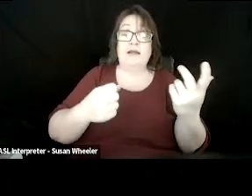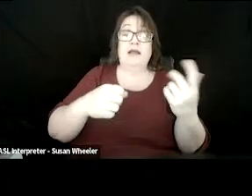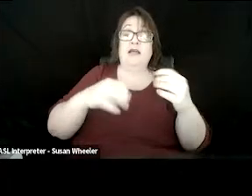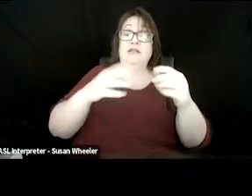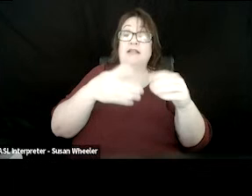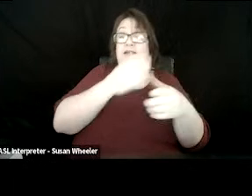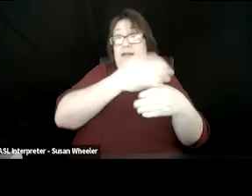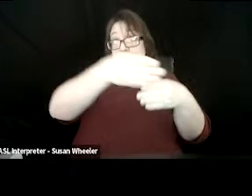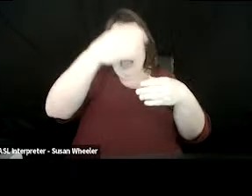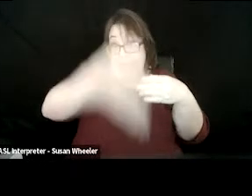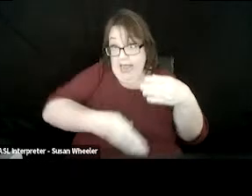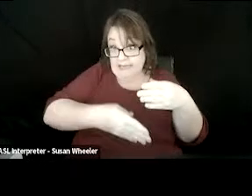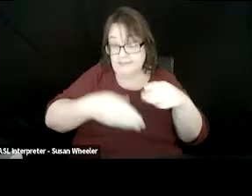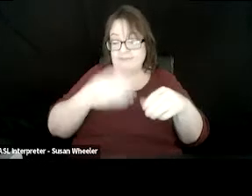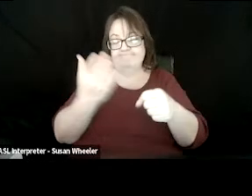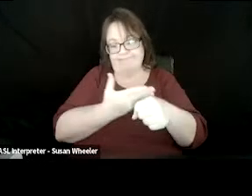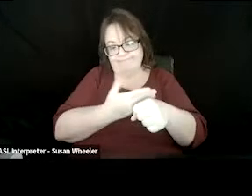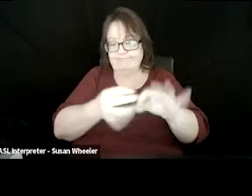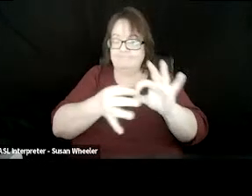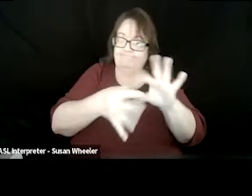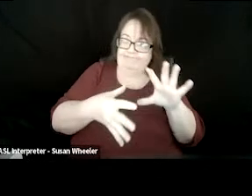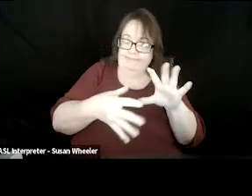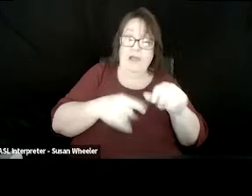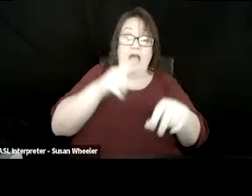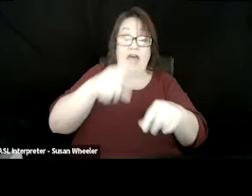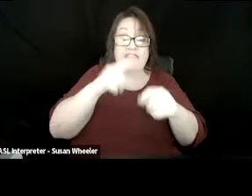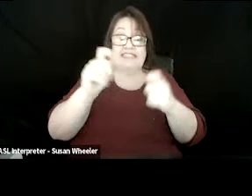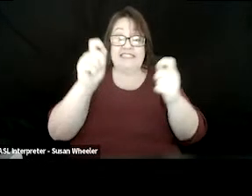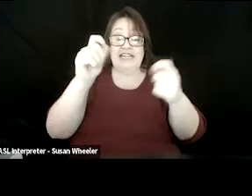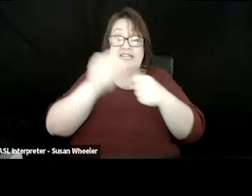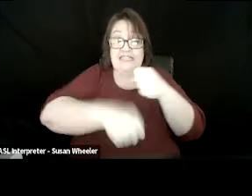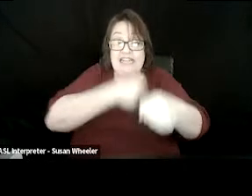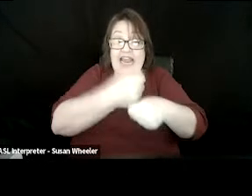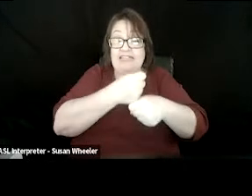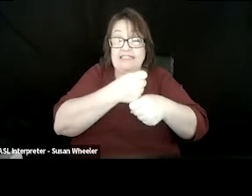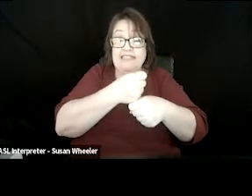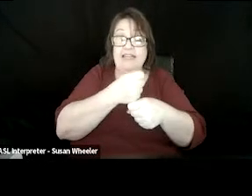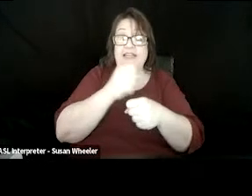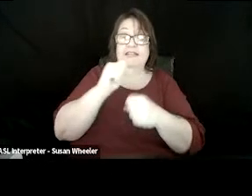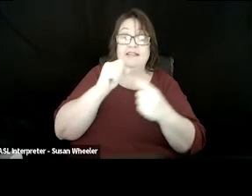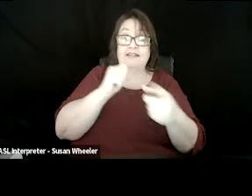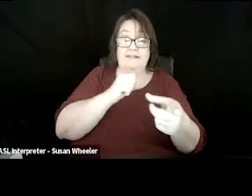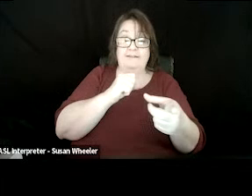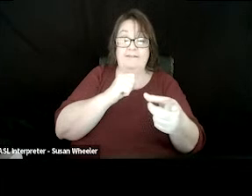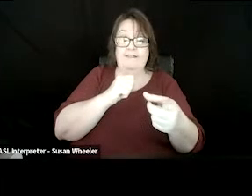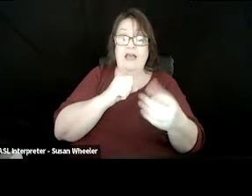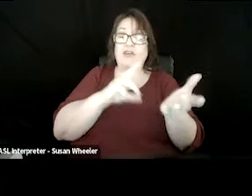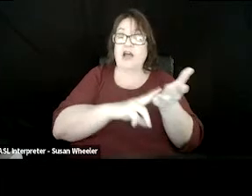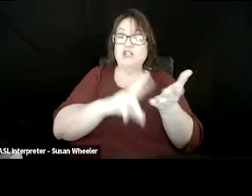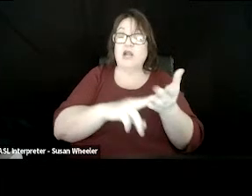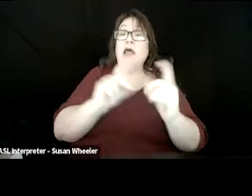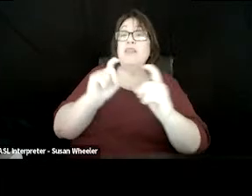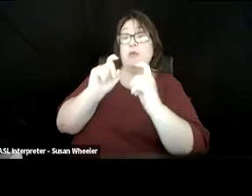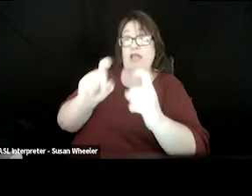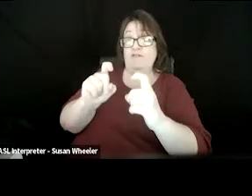the three-year agreement on the anniversary date year of the contract by giving you 60 days notice.